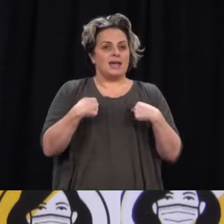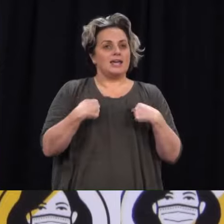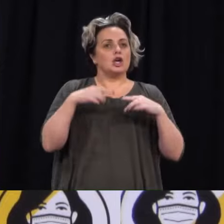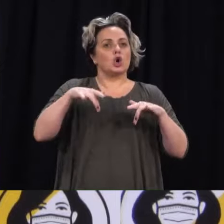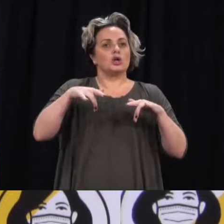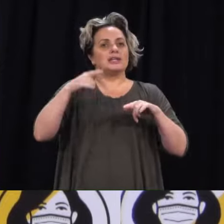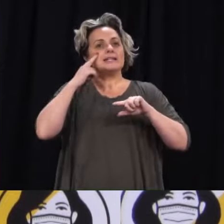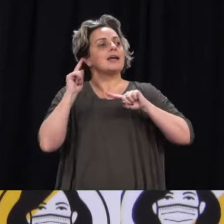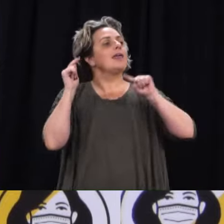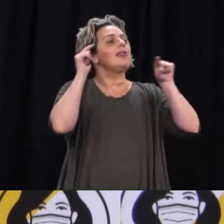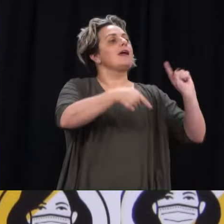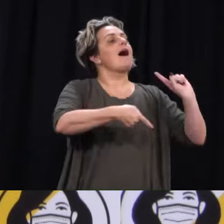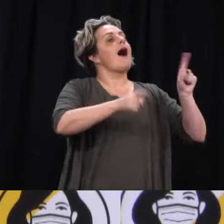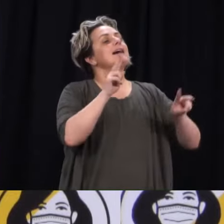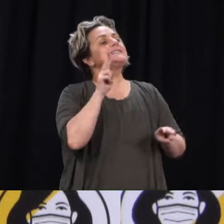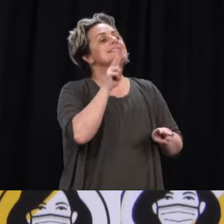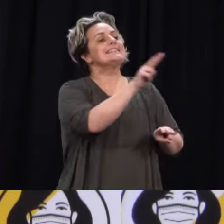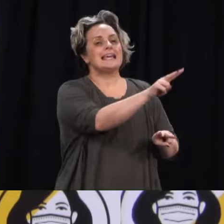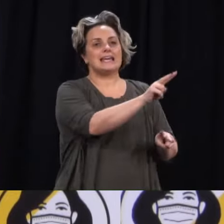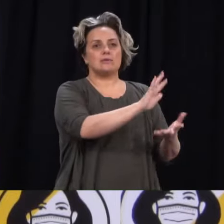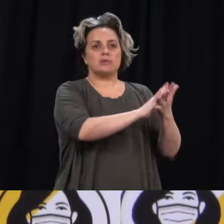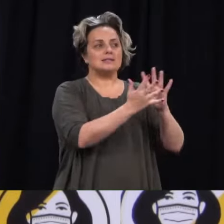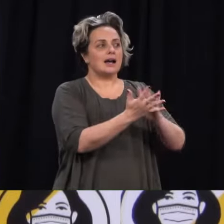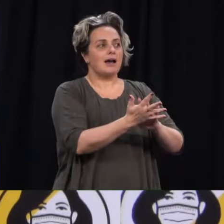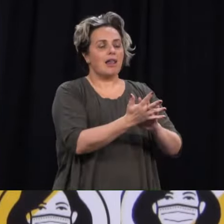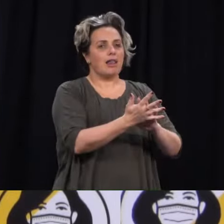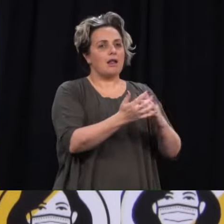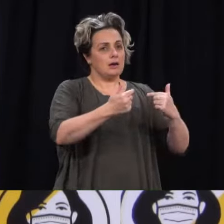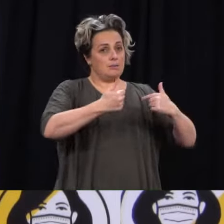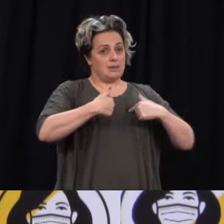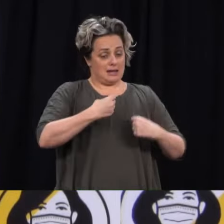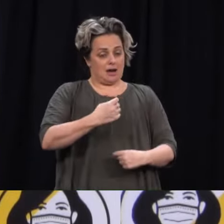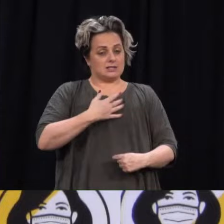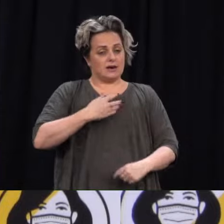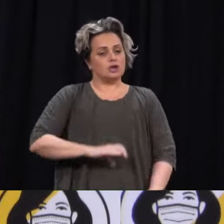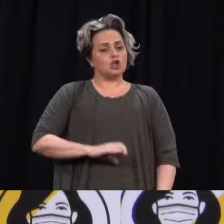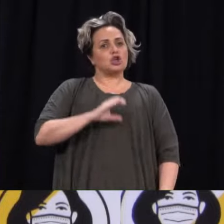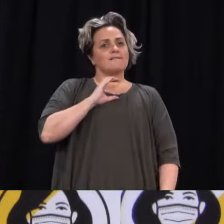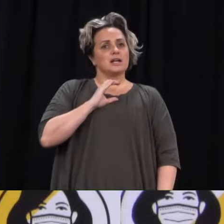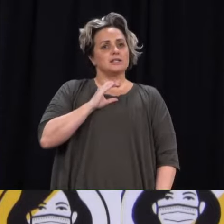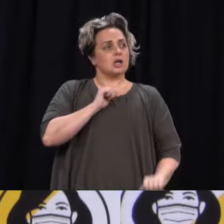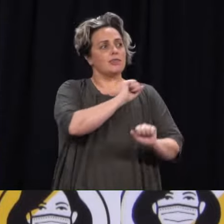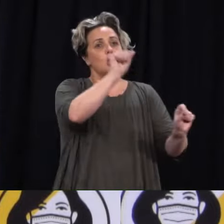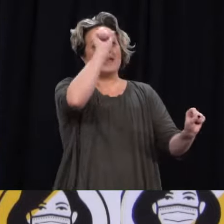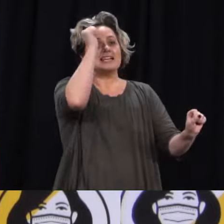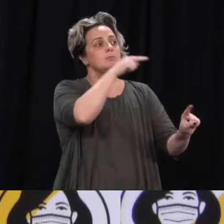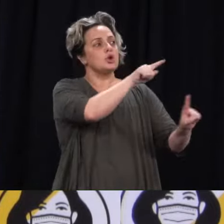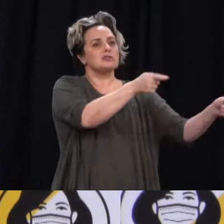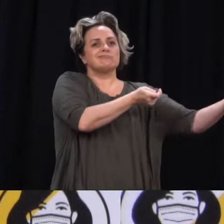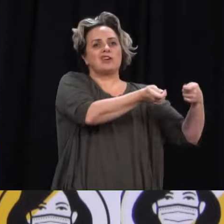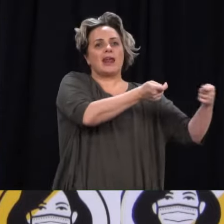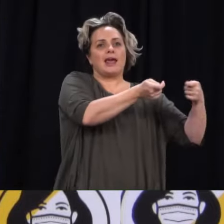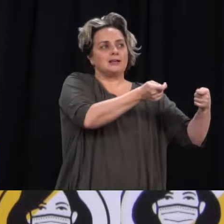queue to get vaccinated, are they potentially at risk. Well, I suspects that the health experts like me haven't